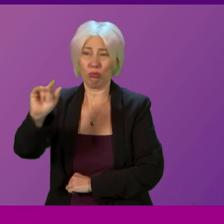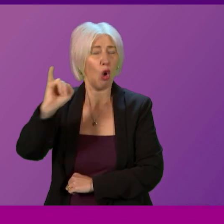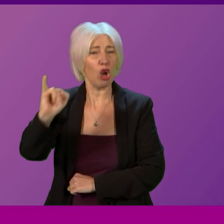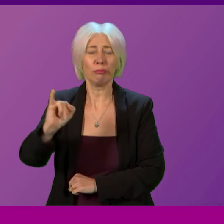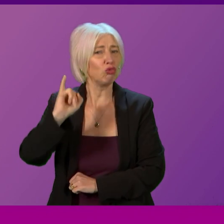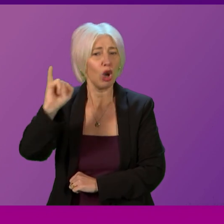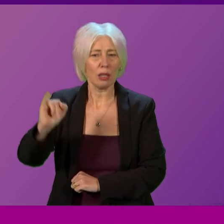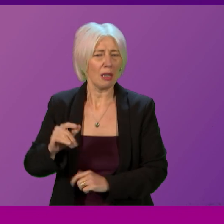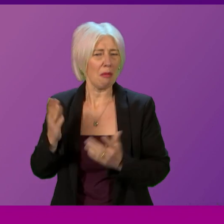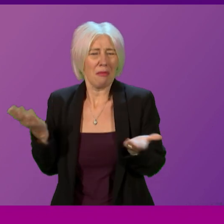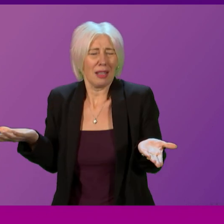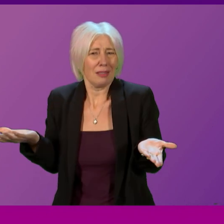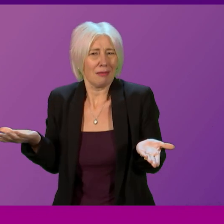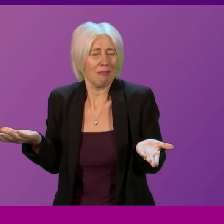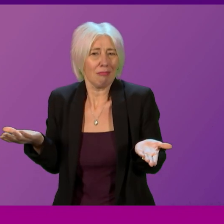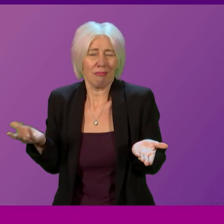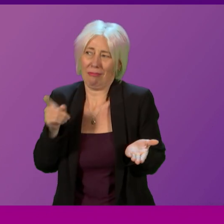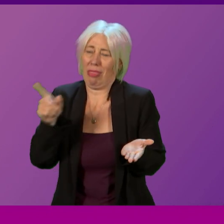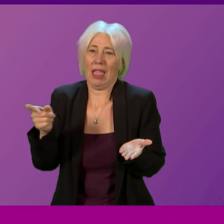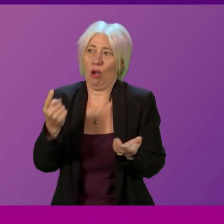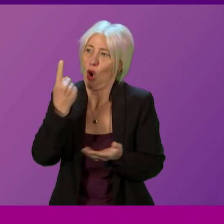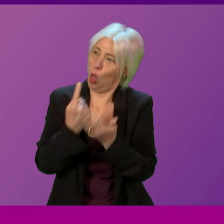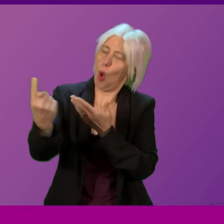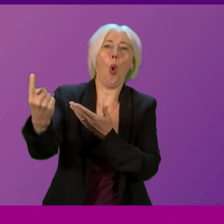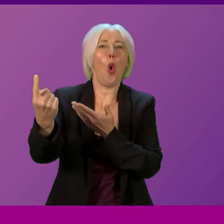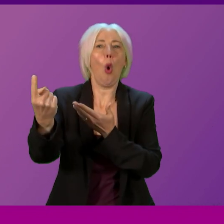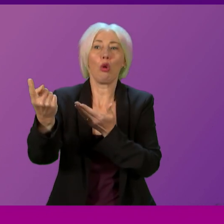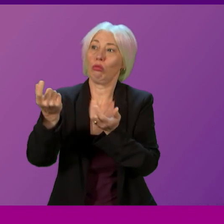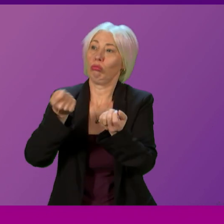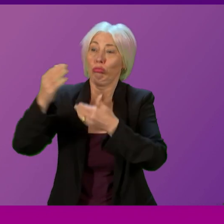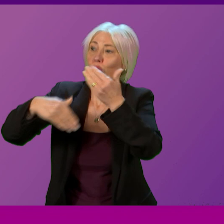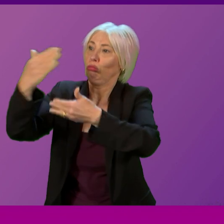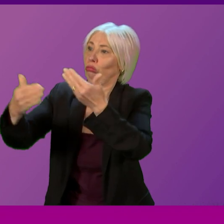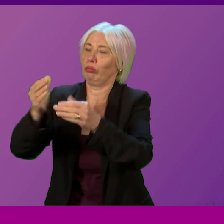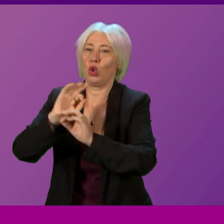They are apparently acting on their own, without ministerial direction—that is what the First